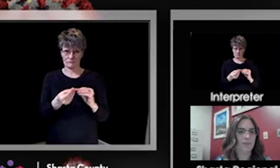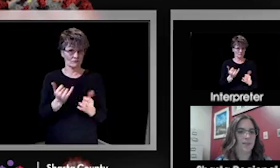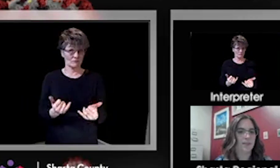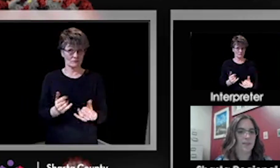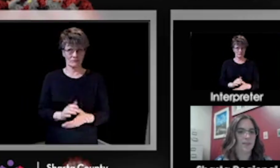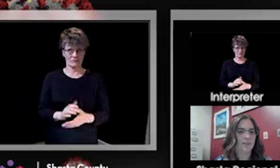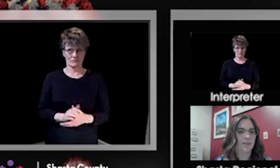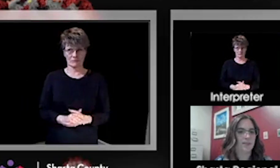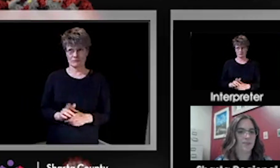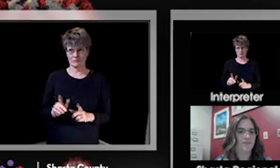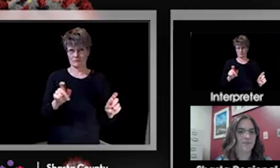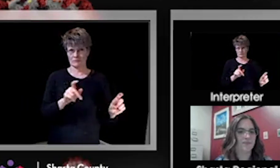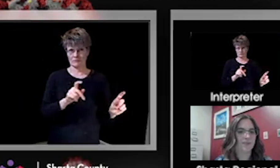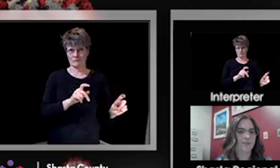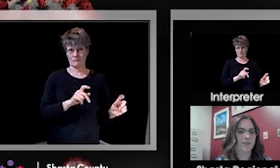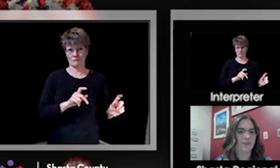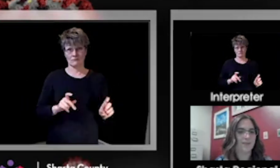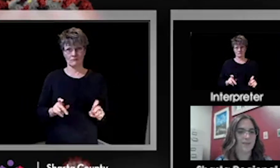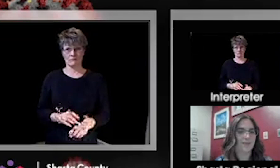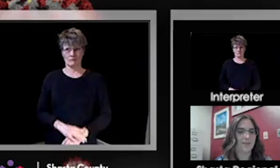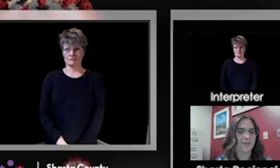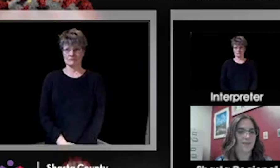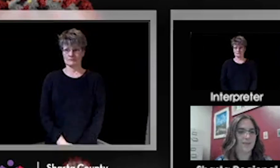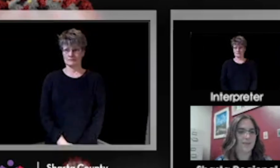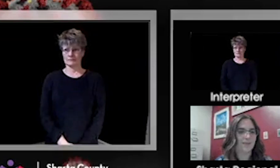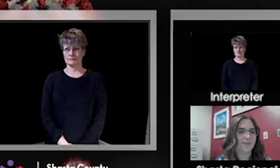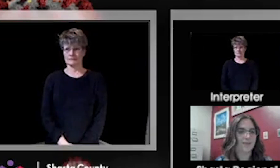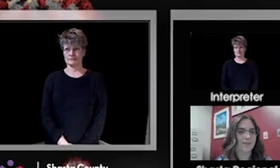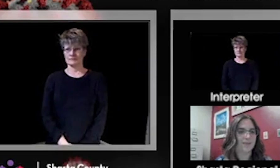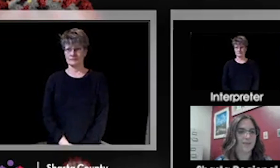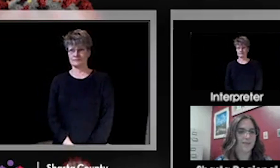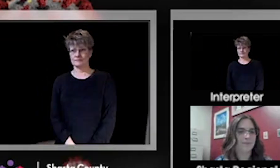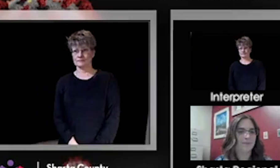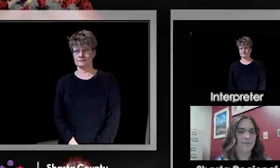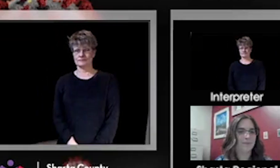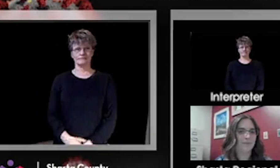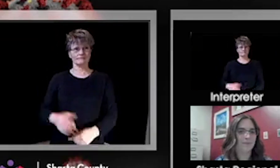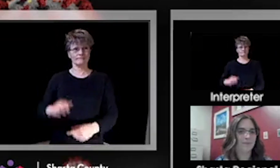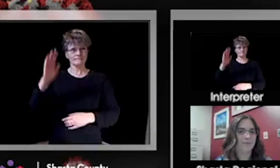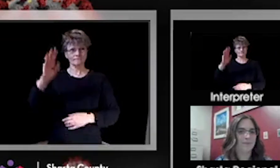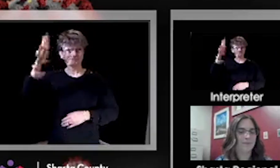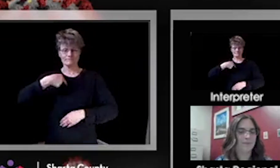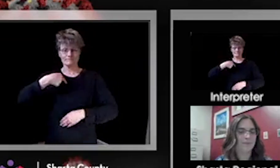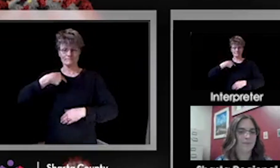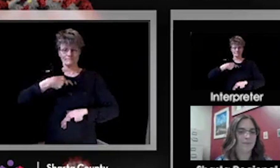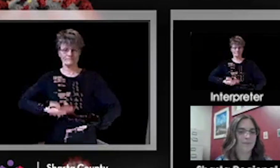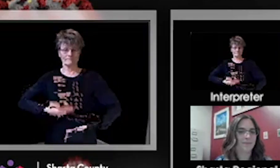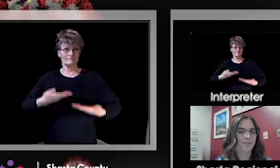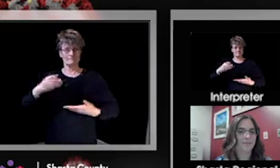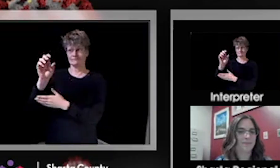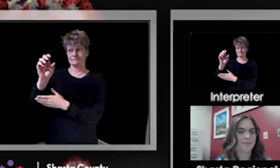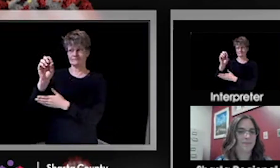Hi, this is Donnell. I just wanted to address some of the questions I think that have come